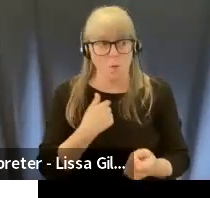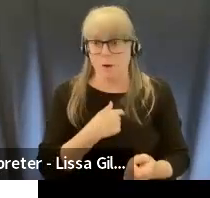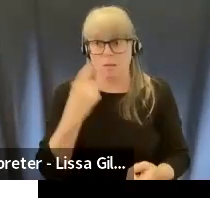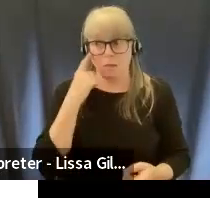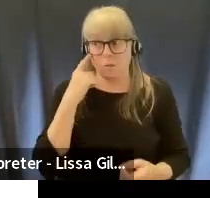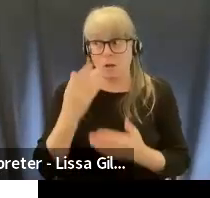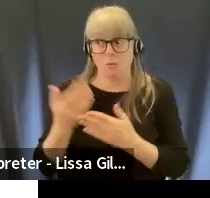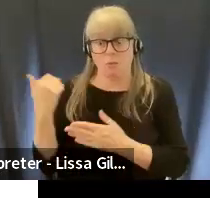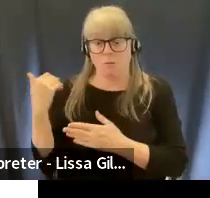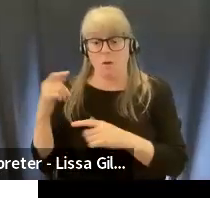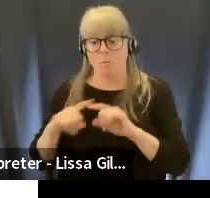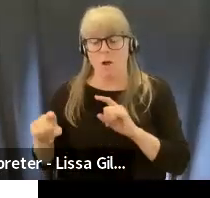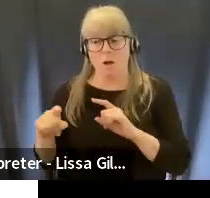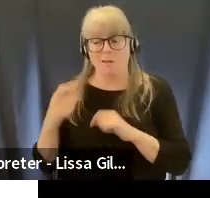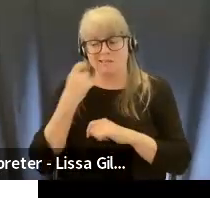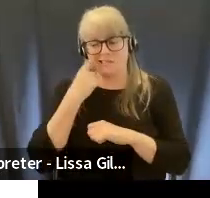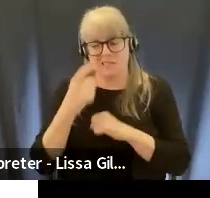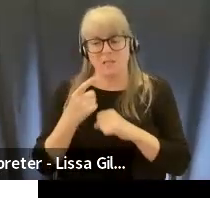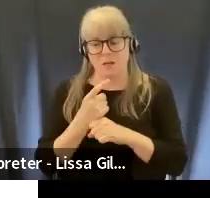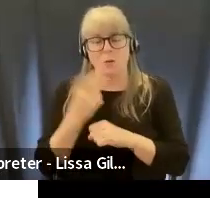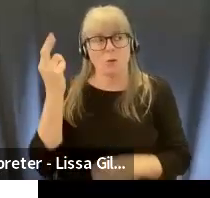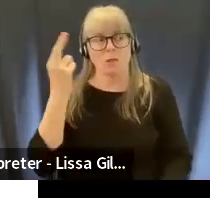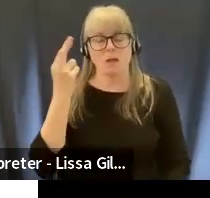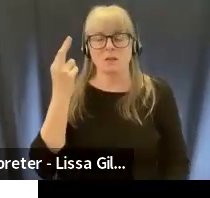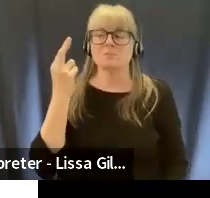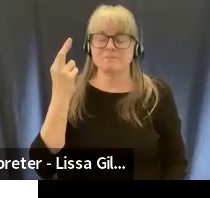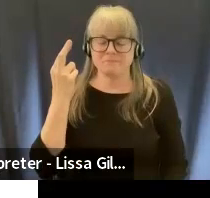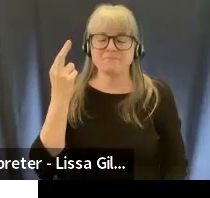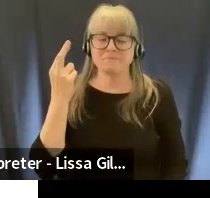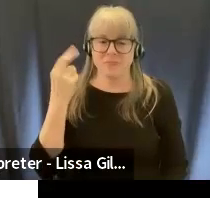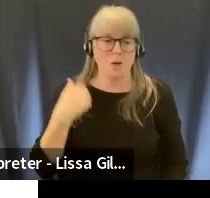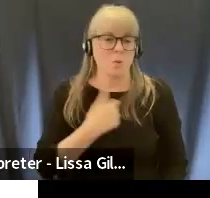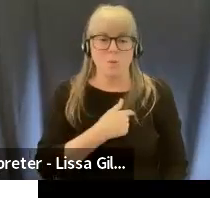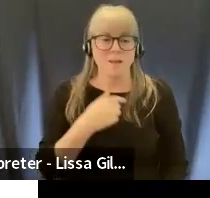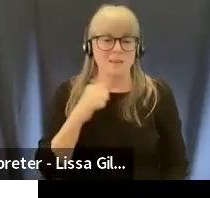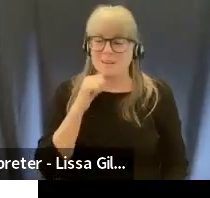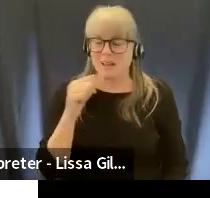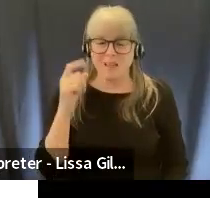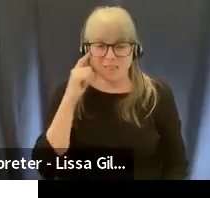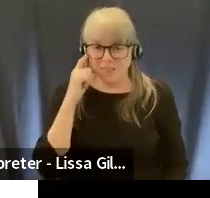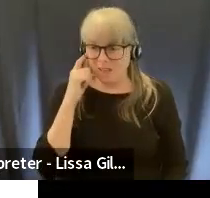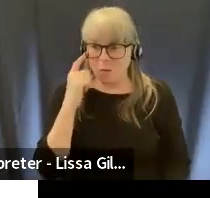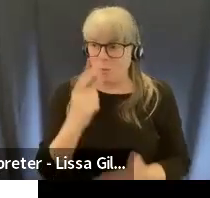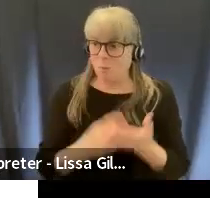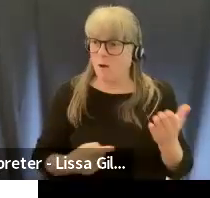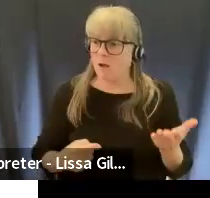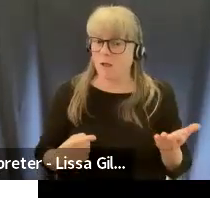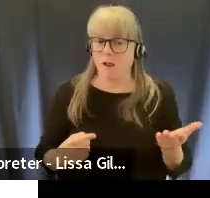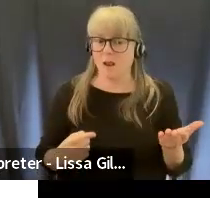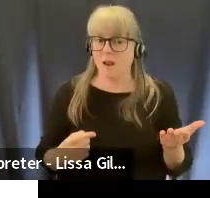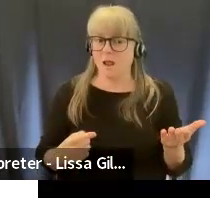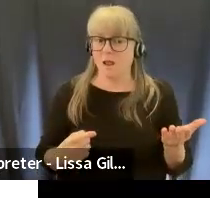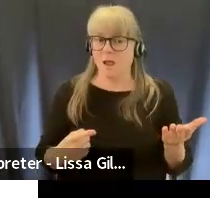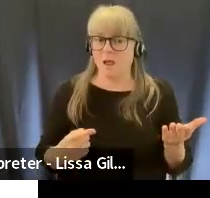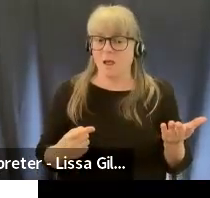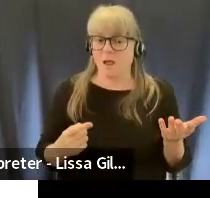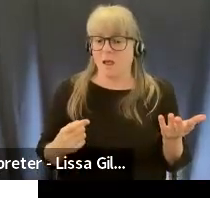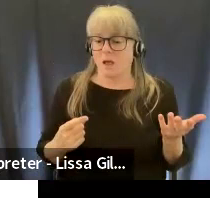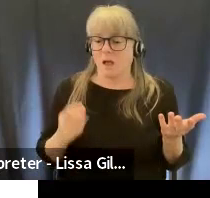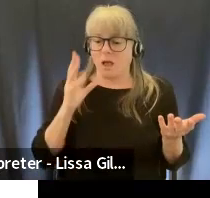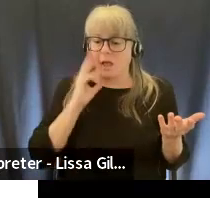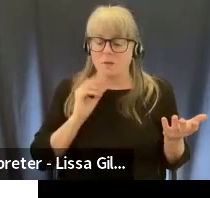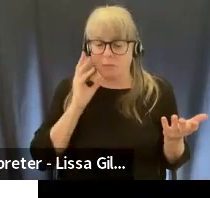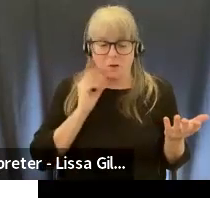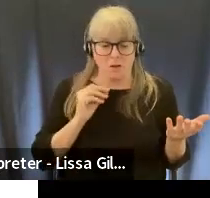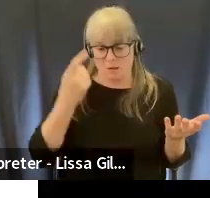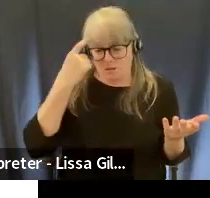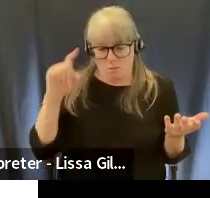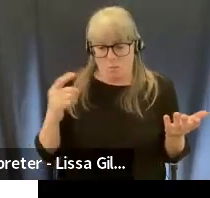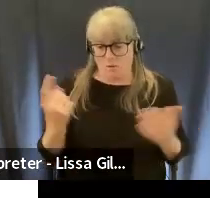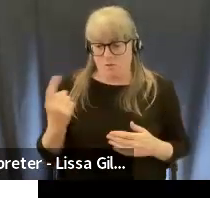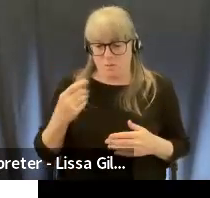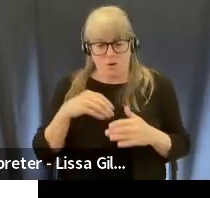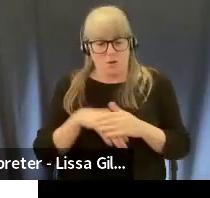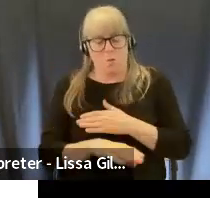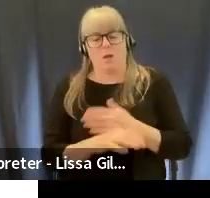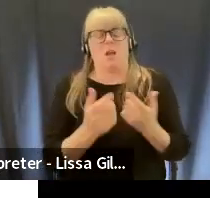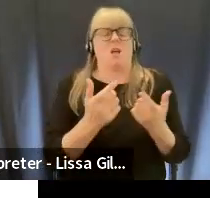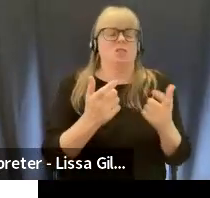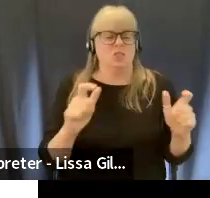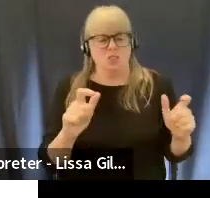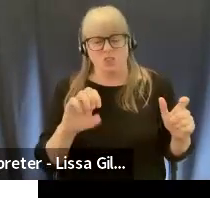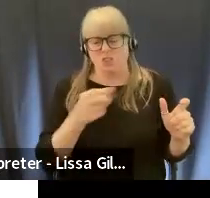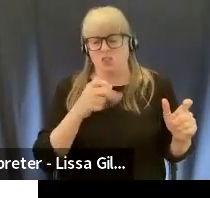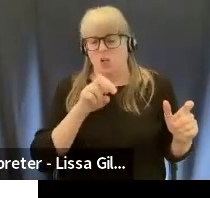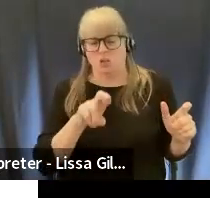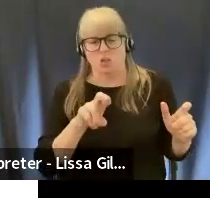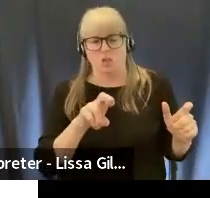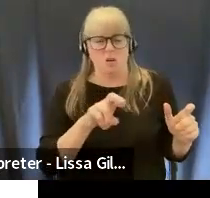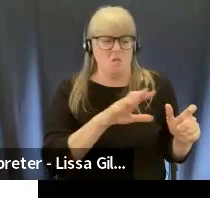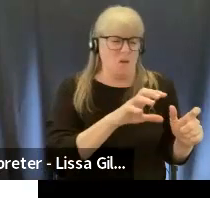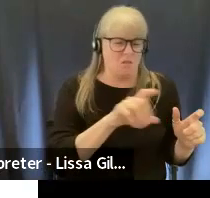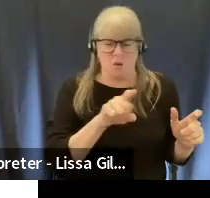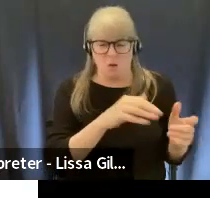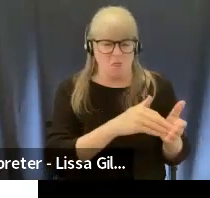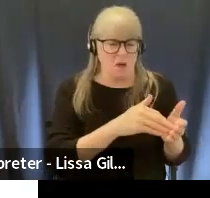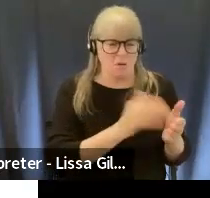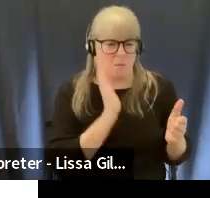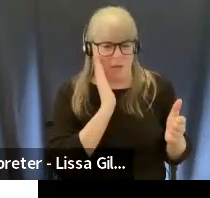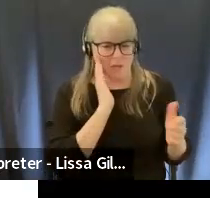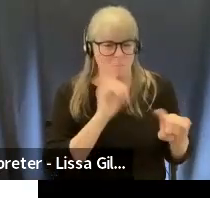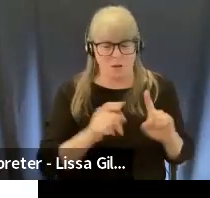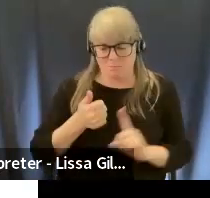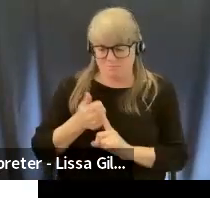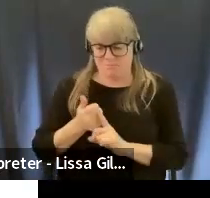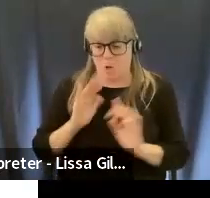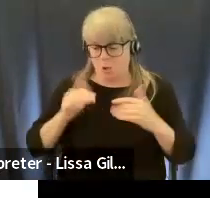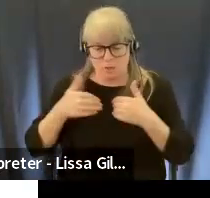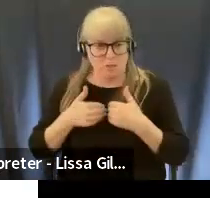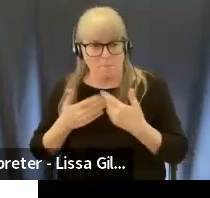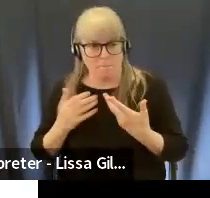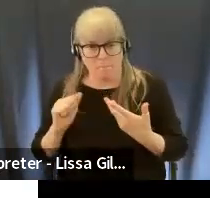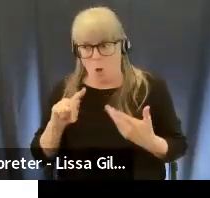But over the past year realized that we were not thinking about what it would be like to go into a a 500 bed or 1,000 bed, plus shelter, and you live with autism and what would that feel like, and what would it what does it?